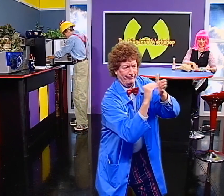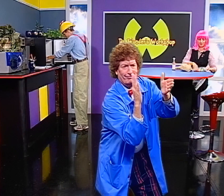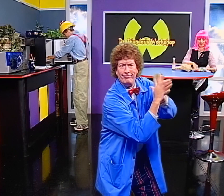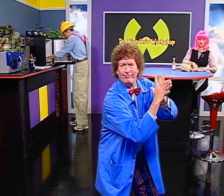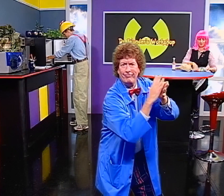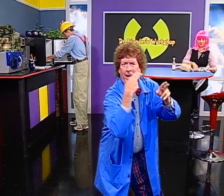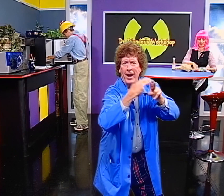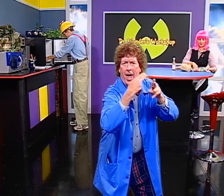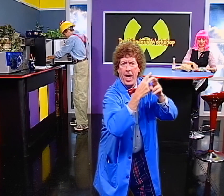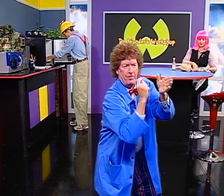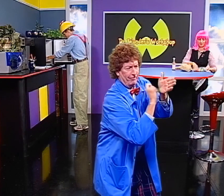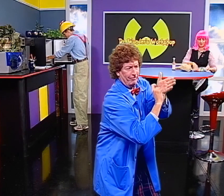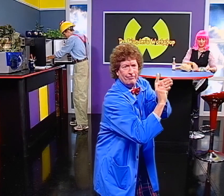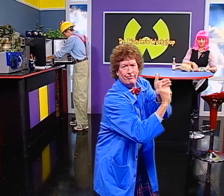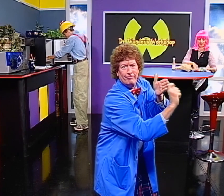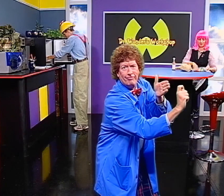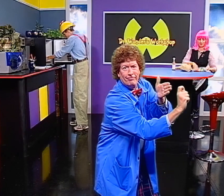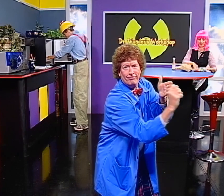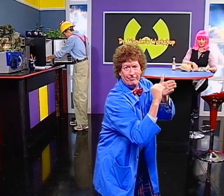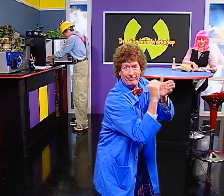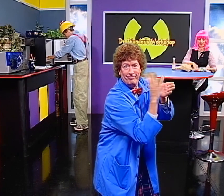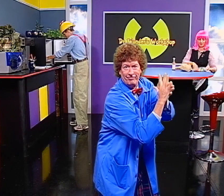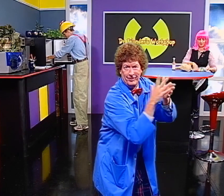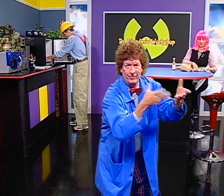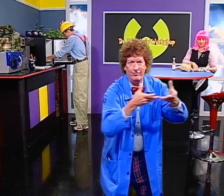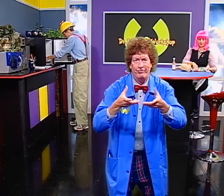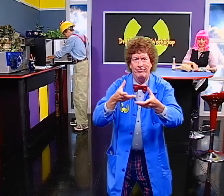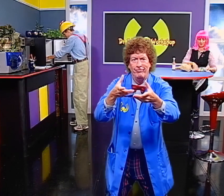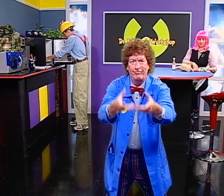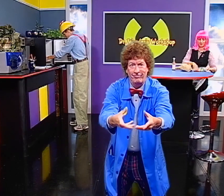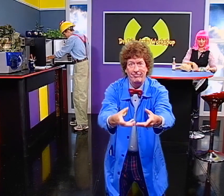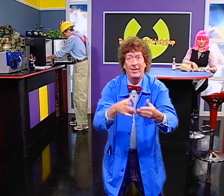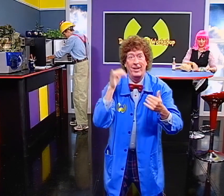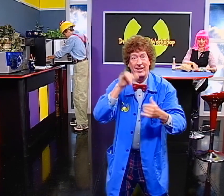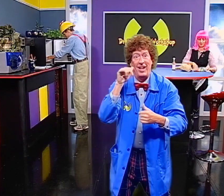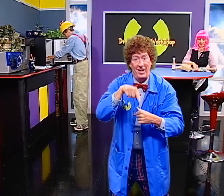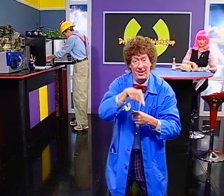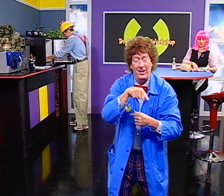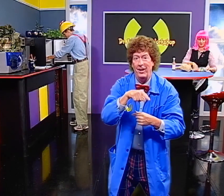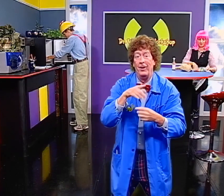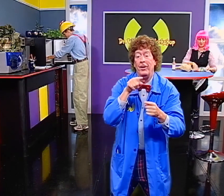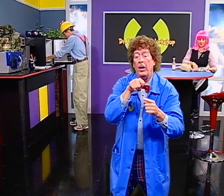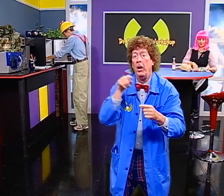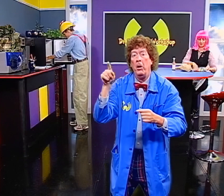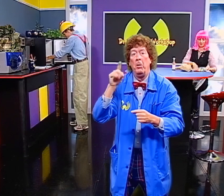SHE CHOSE TO WRITE HER NAME ON THE CONTAINER WITH THE EXPERIMENT BEFORE PUTTING IT INTO THE REFRIGERATOR.